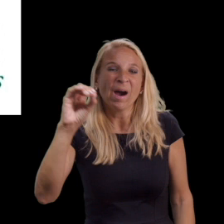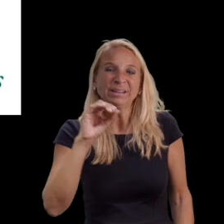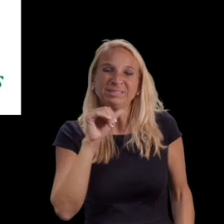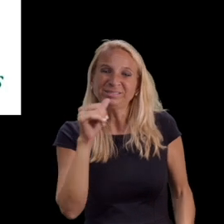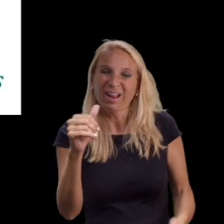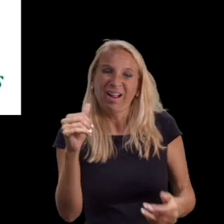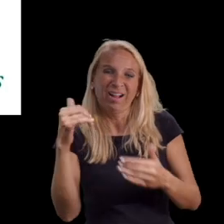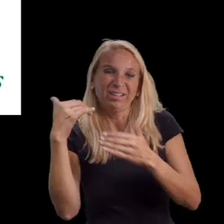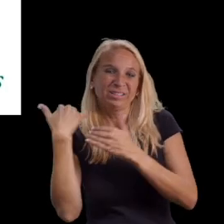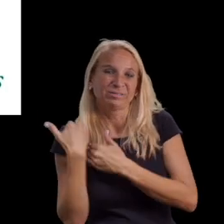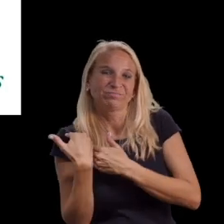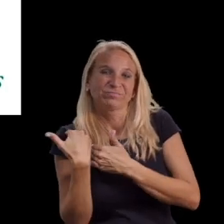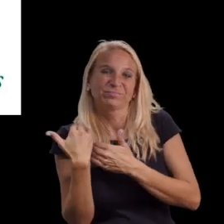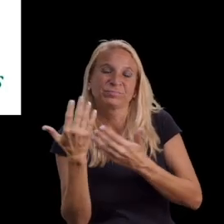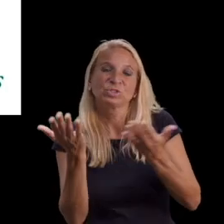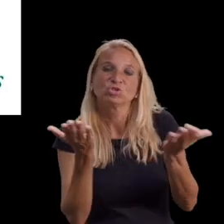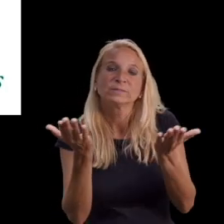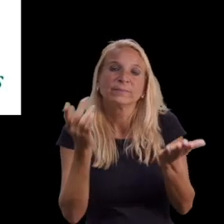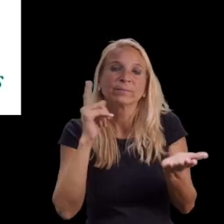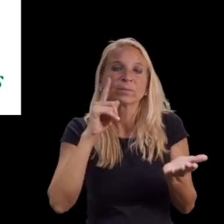the service pending appeal because it's new.